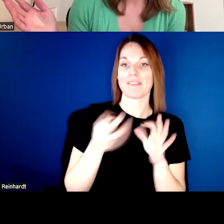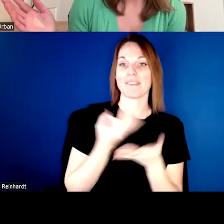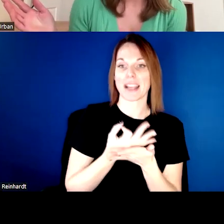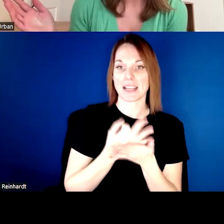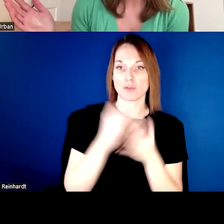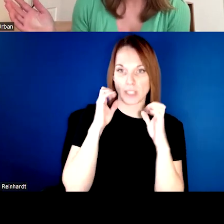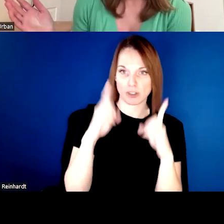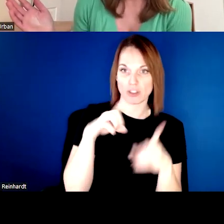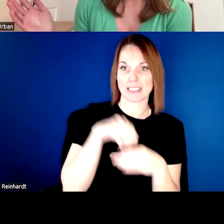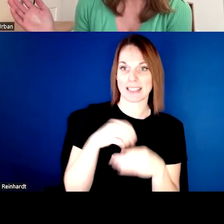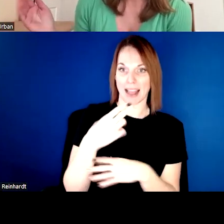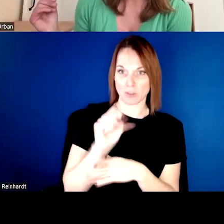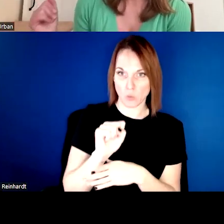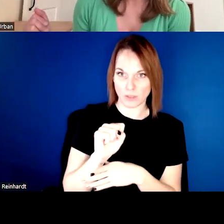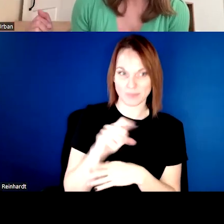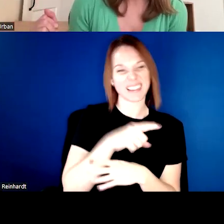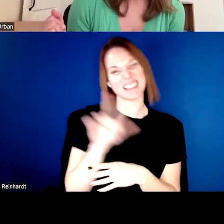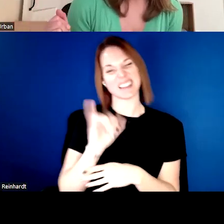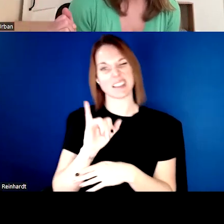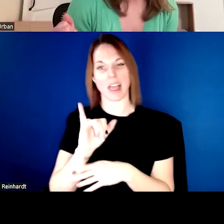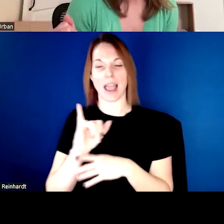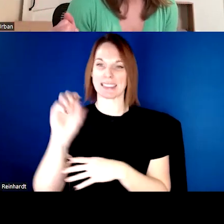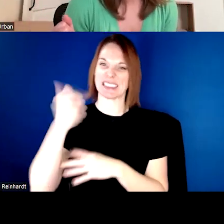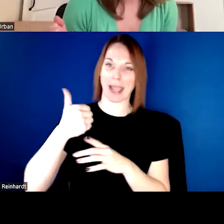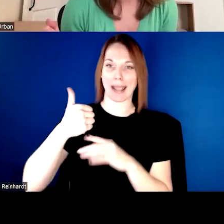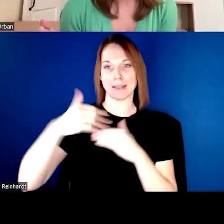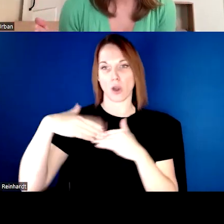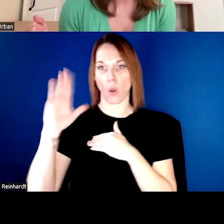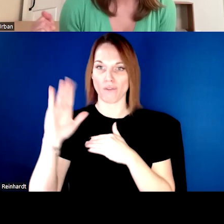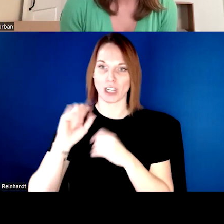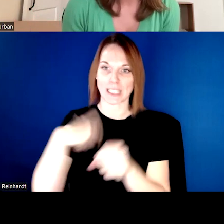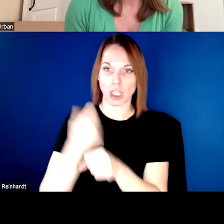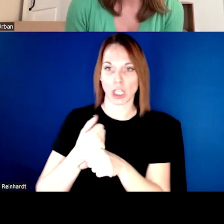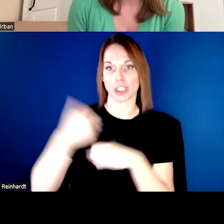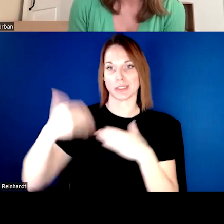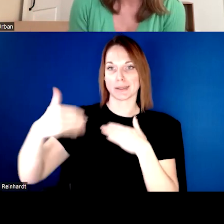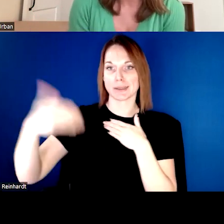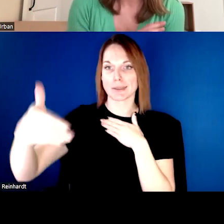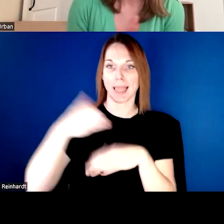down the road. And it's particularly true for those who were first gen students - so first